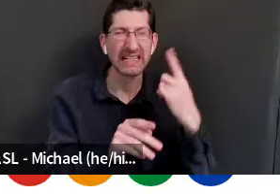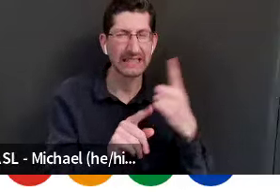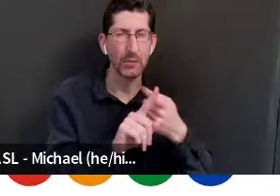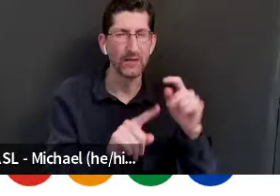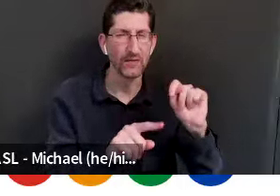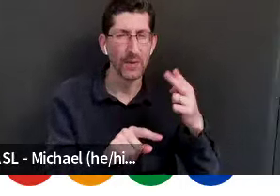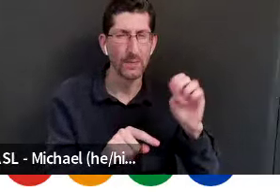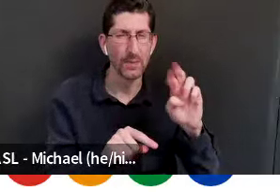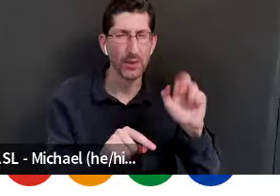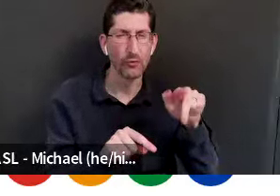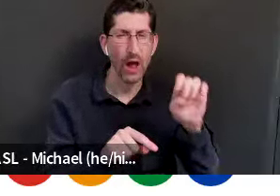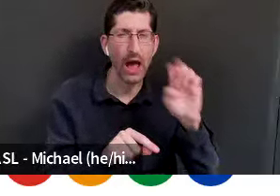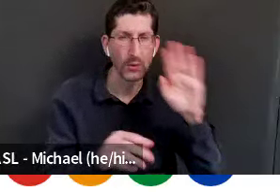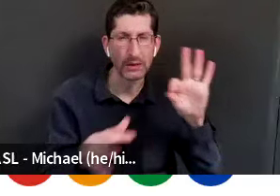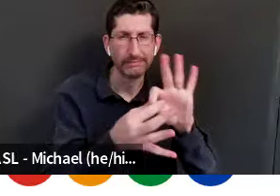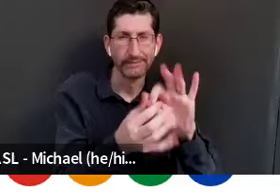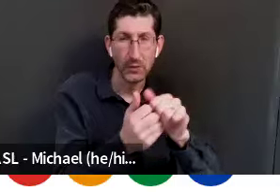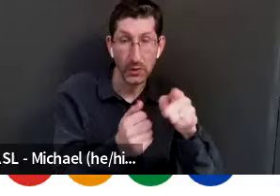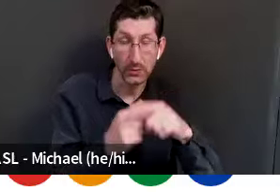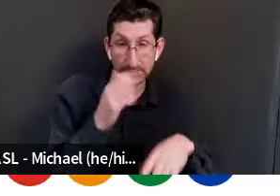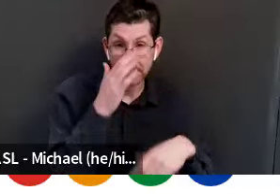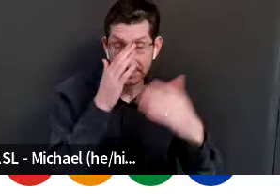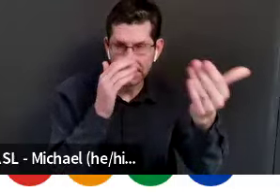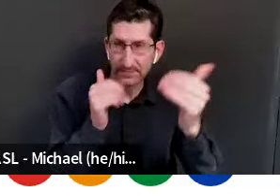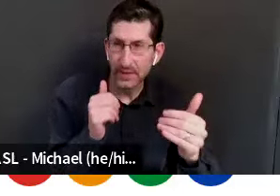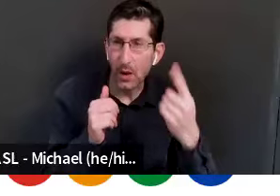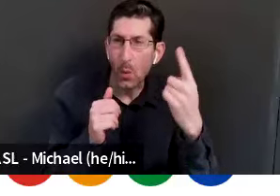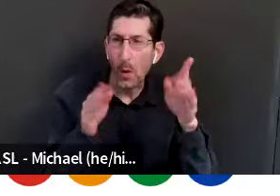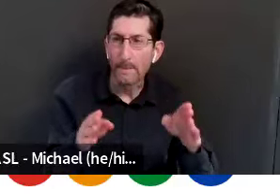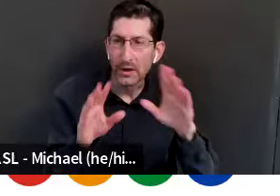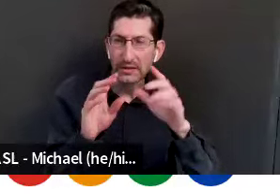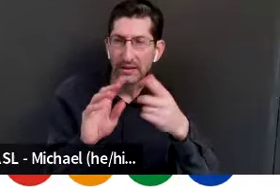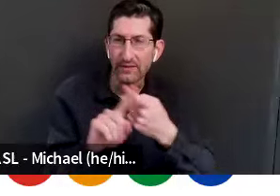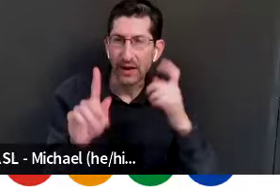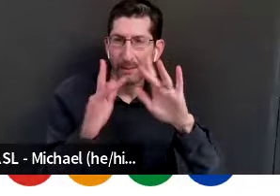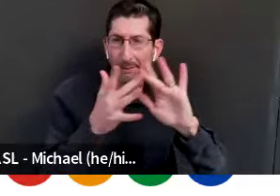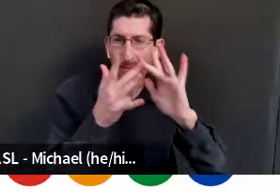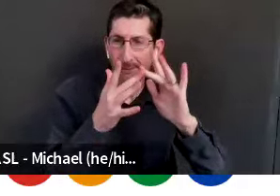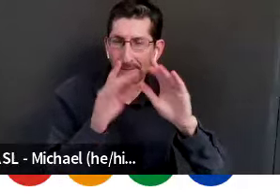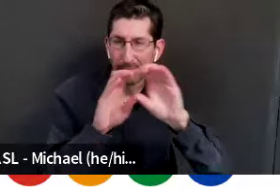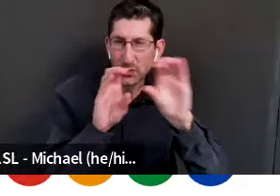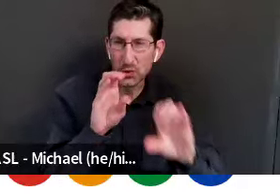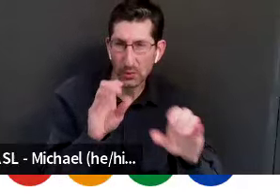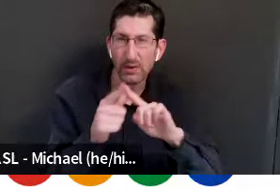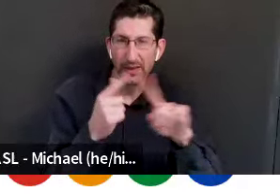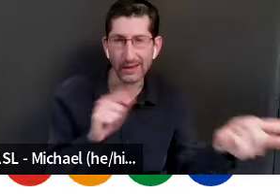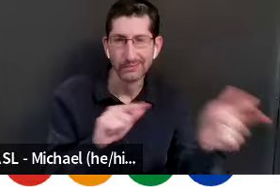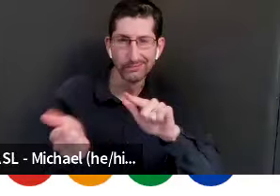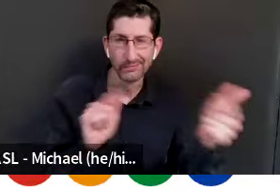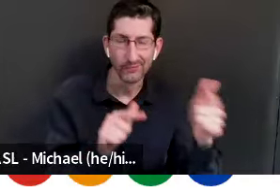FOLLOWING THE MEETING, SOMEONE FROM THE RIDE TEAM WILL CONNECT WITH YOU. THANK YOU. I'M GOING TO ONE PERSON ONLINE